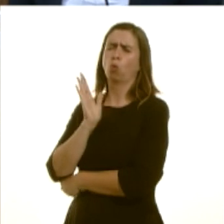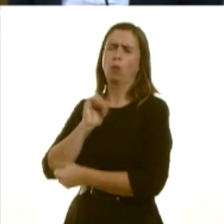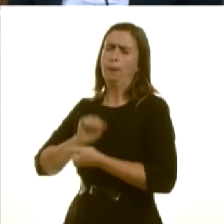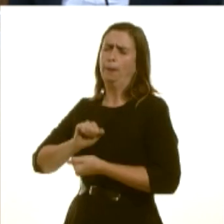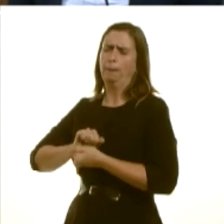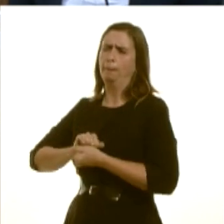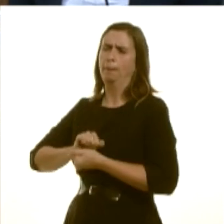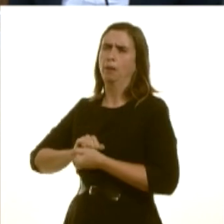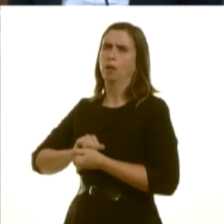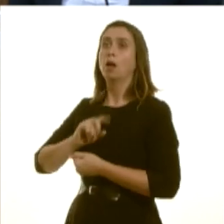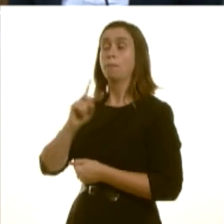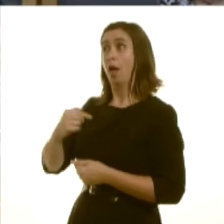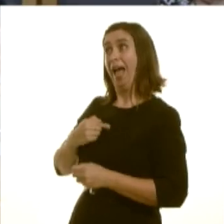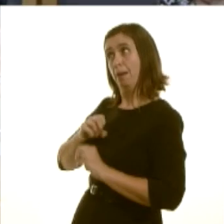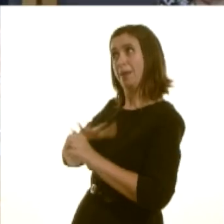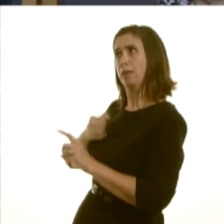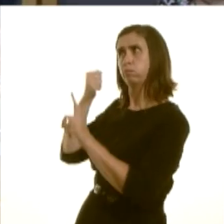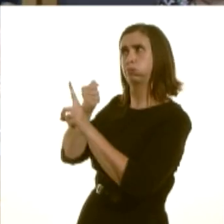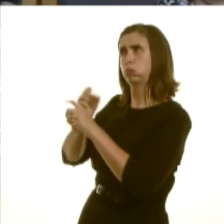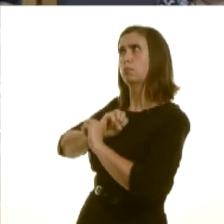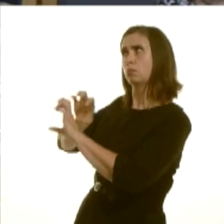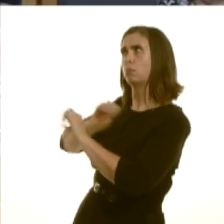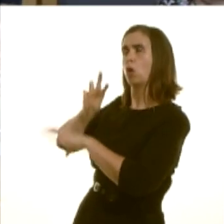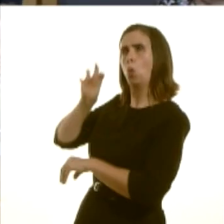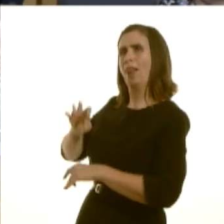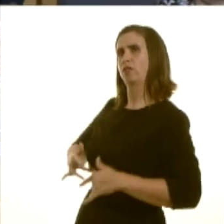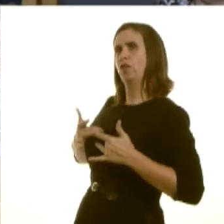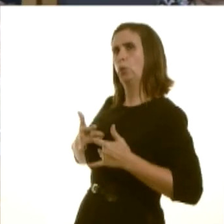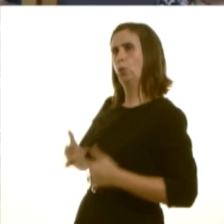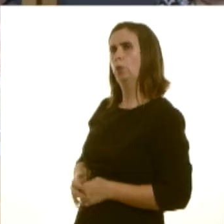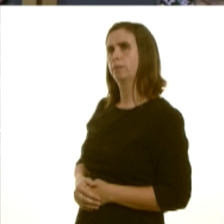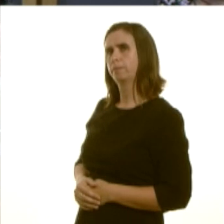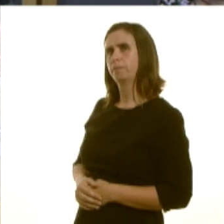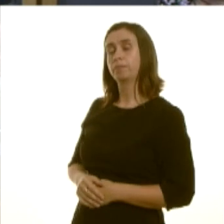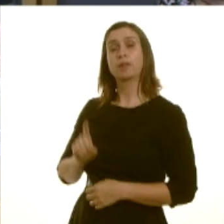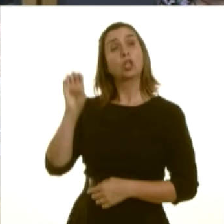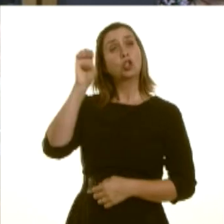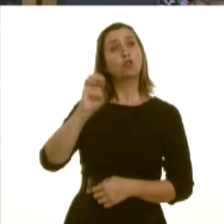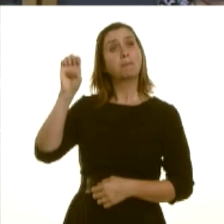the Welsh Government's view as well. Jenny Rathbone: The European Commission President,